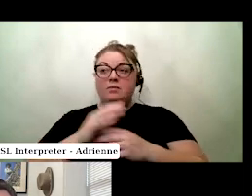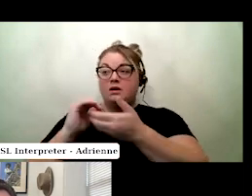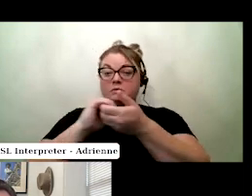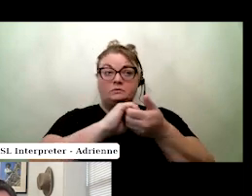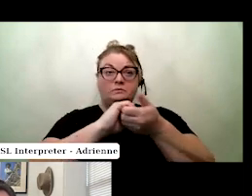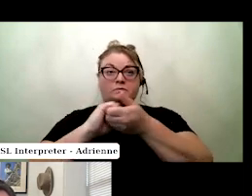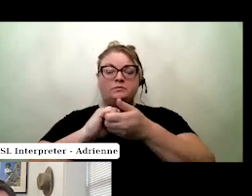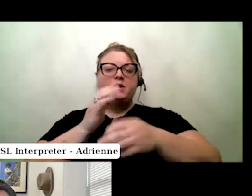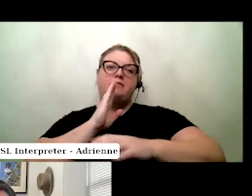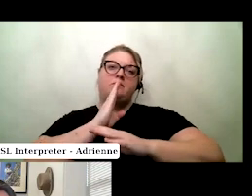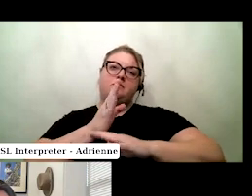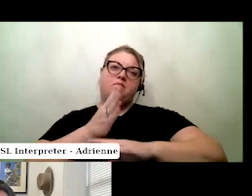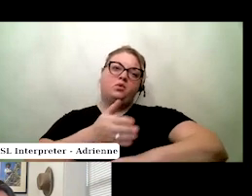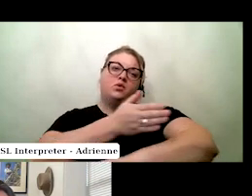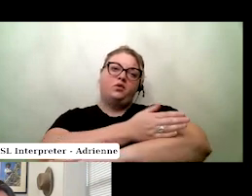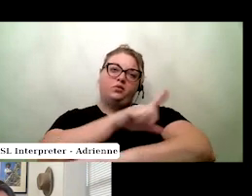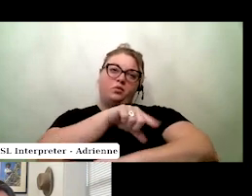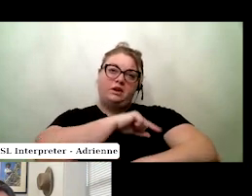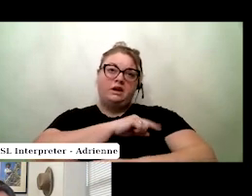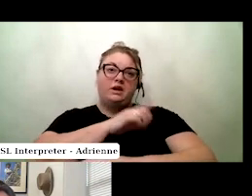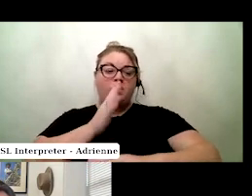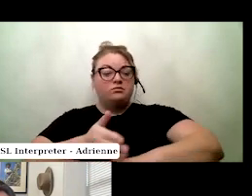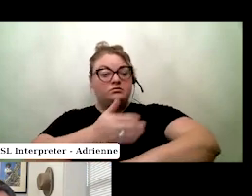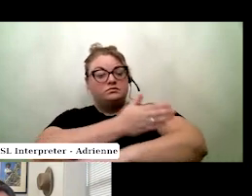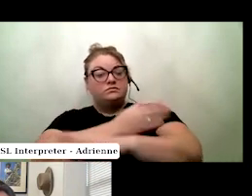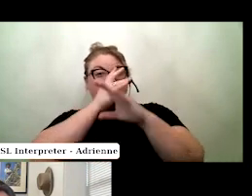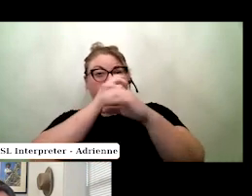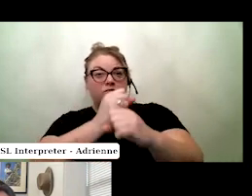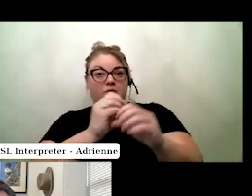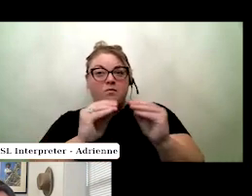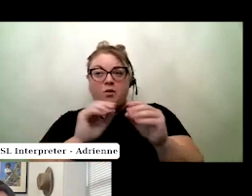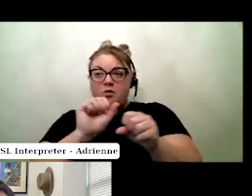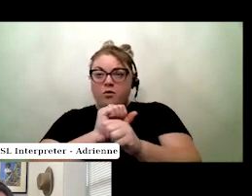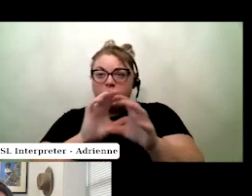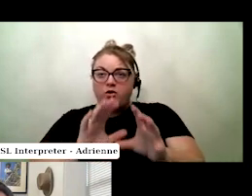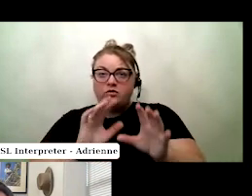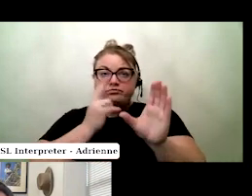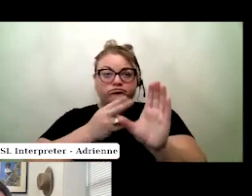Increasing and attracting more workers to the field and also helping them to stay in those jobs.